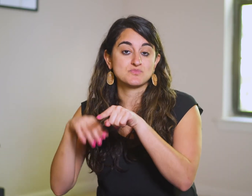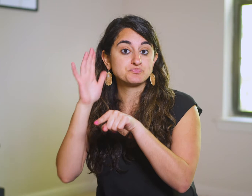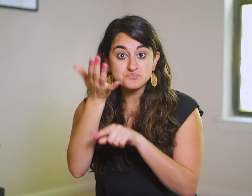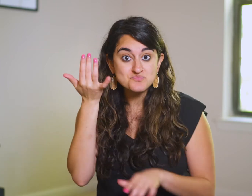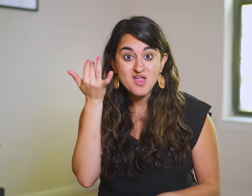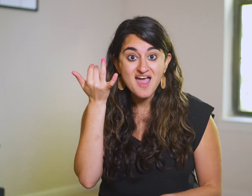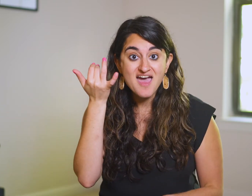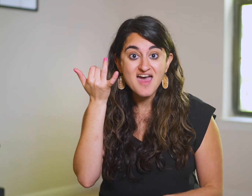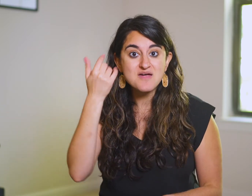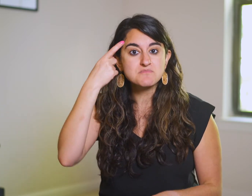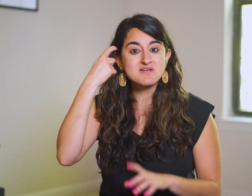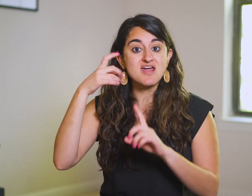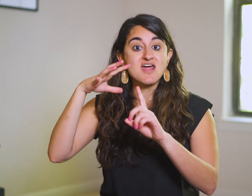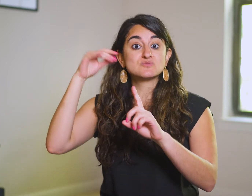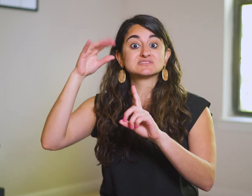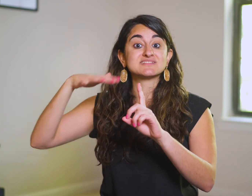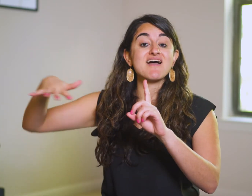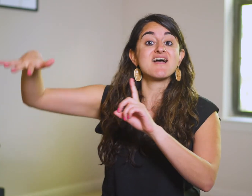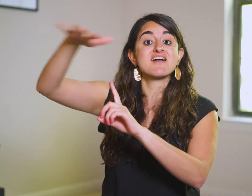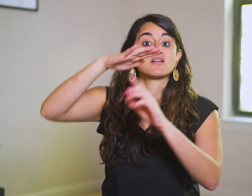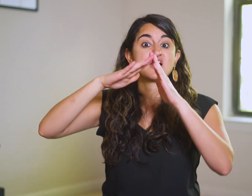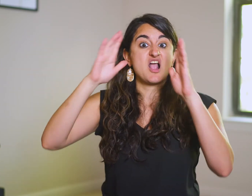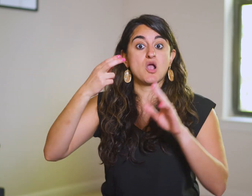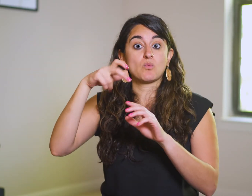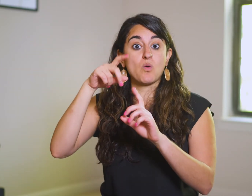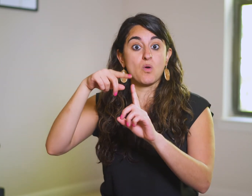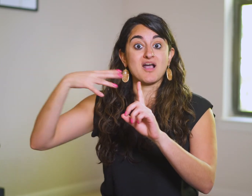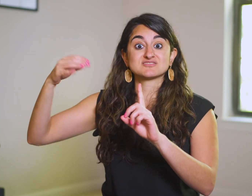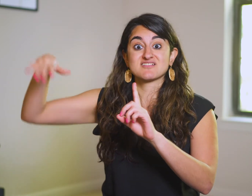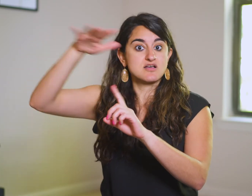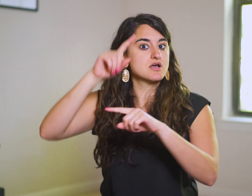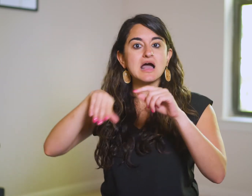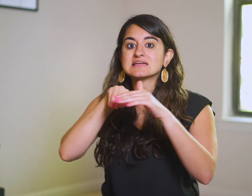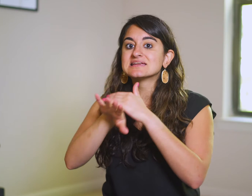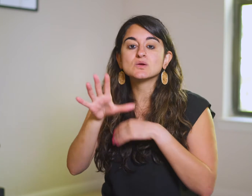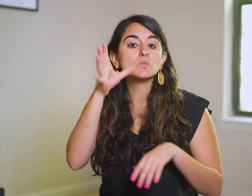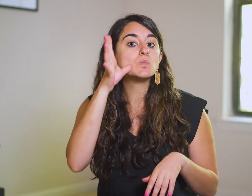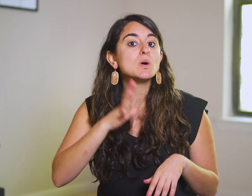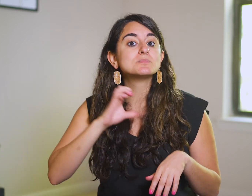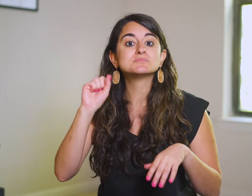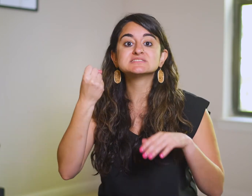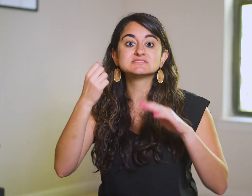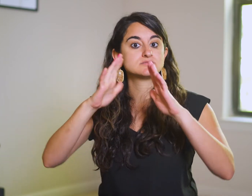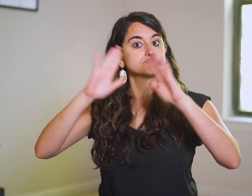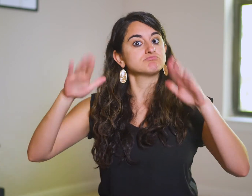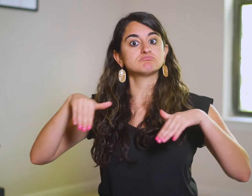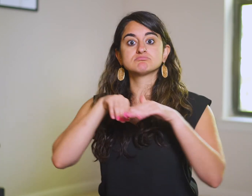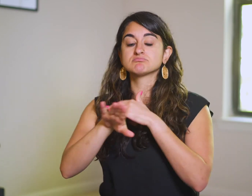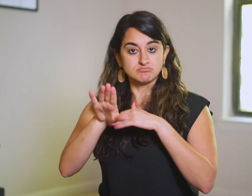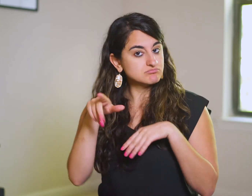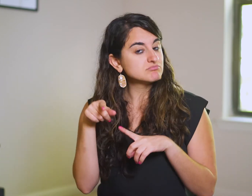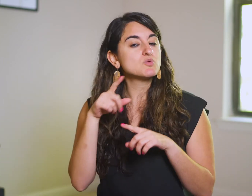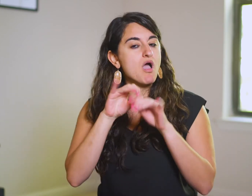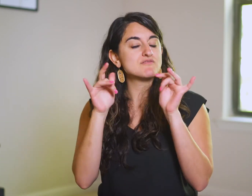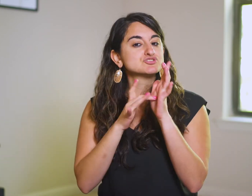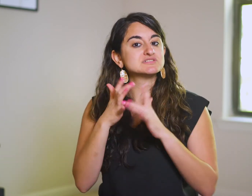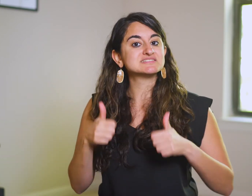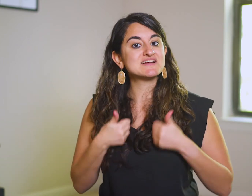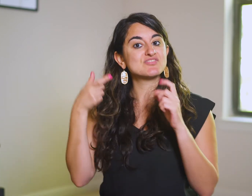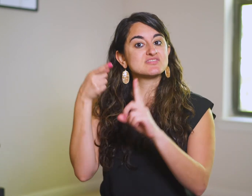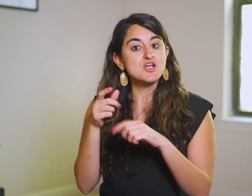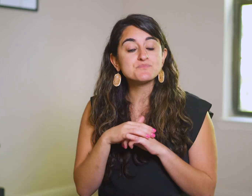because those outside the household can’t enter a woman’s chambers.